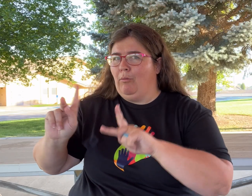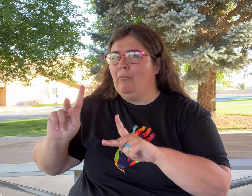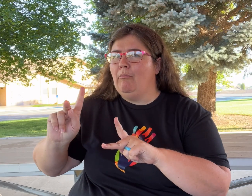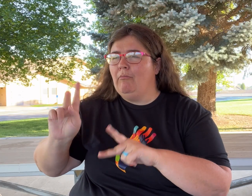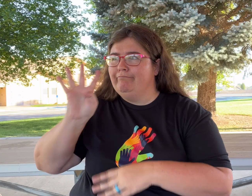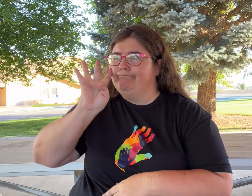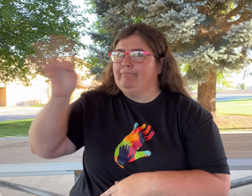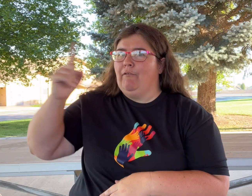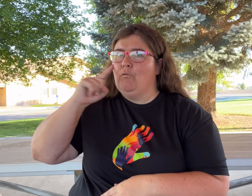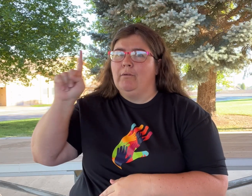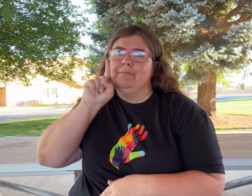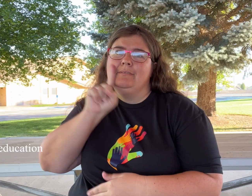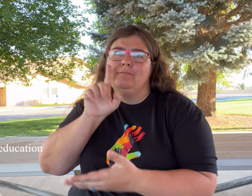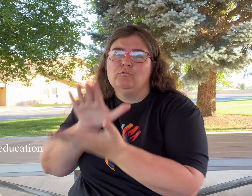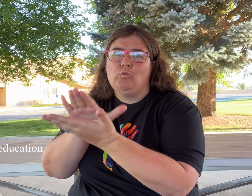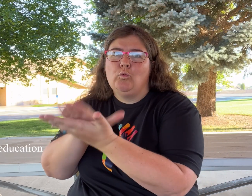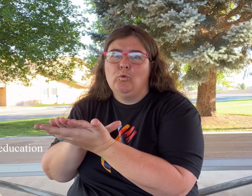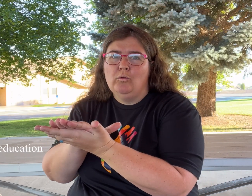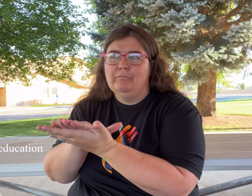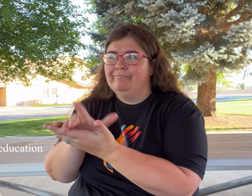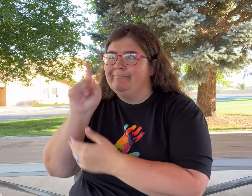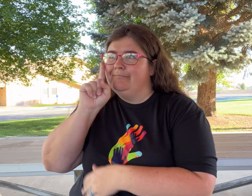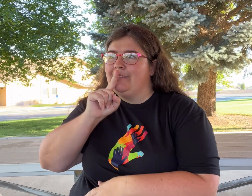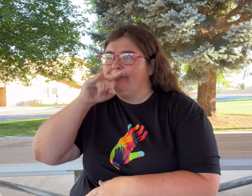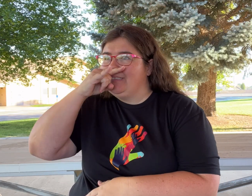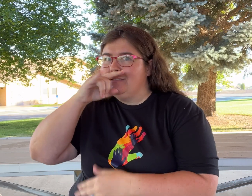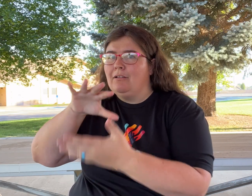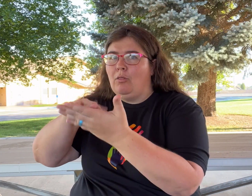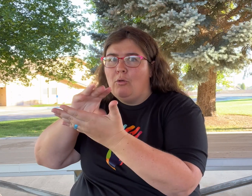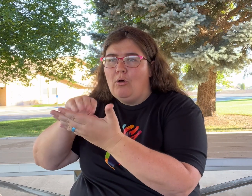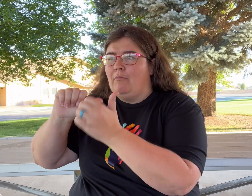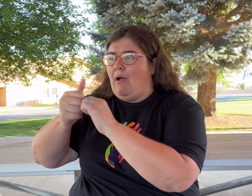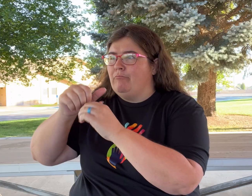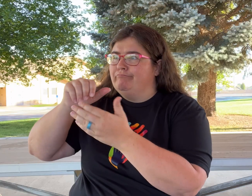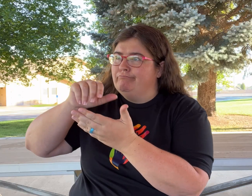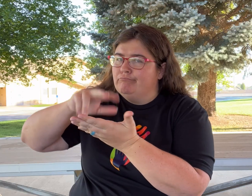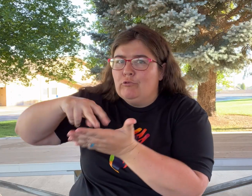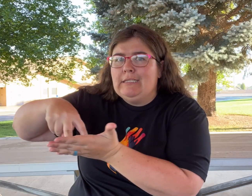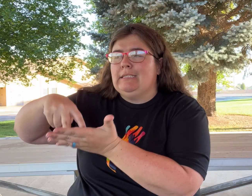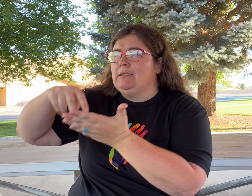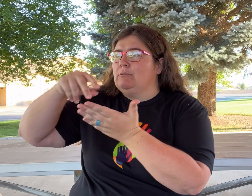people made up fingerspelling for specifically Deaf education to help Deaf kids learn how to